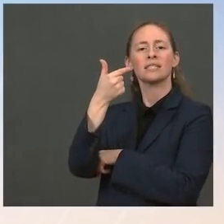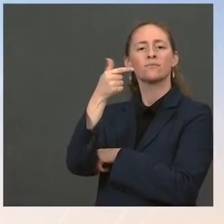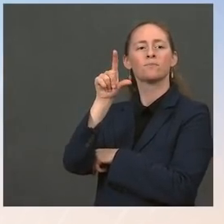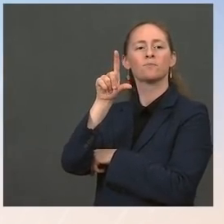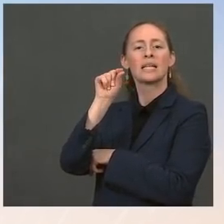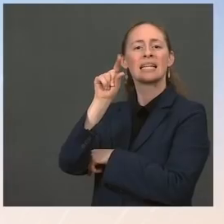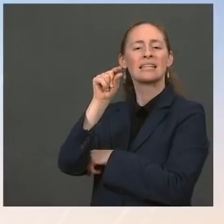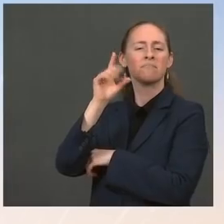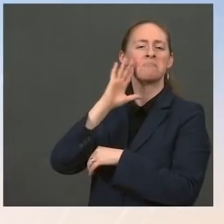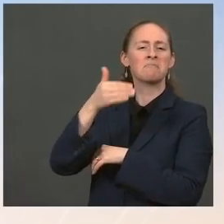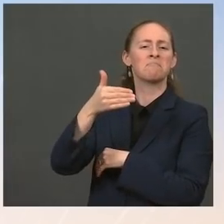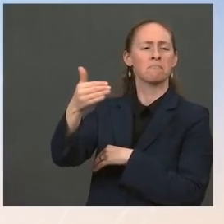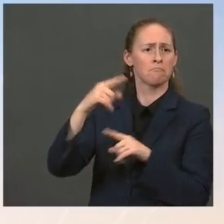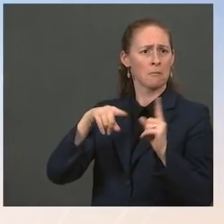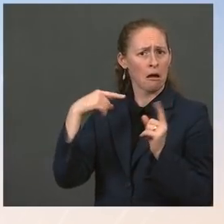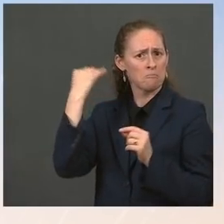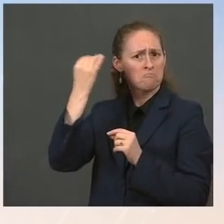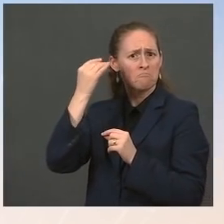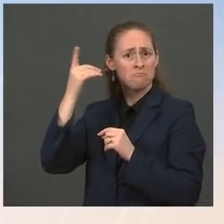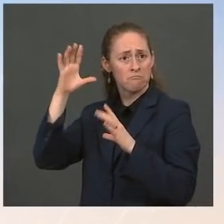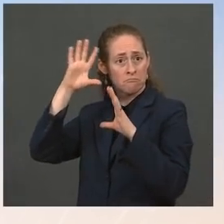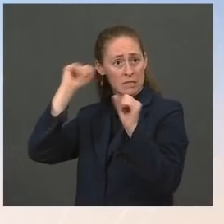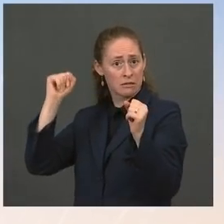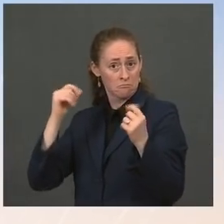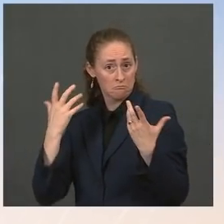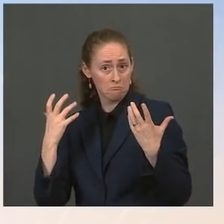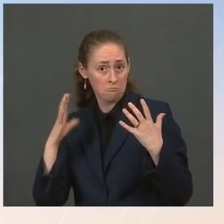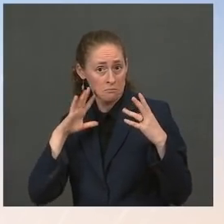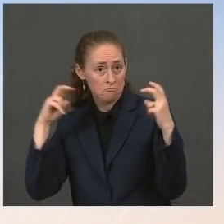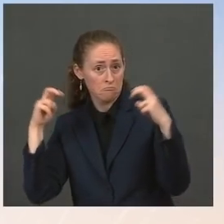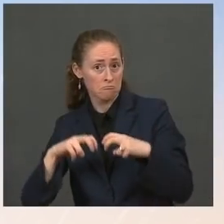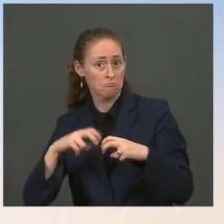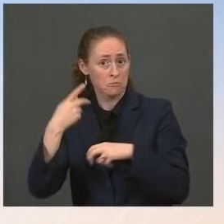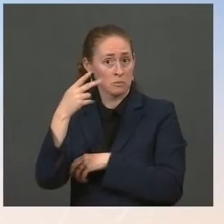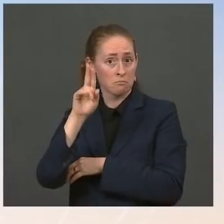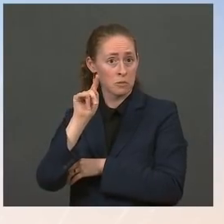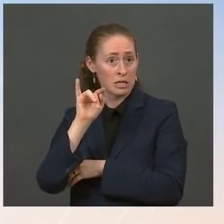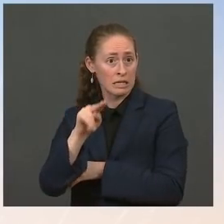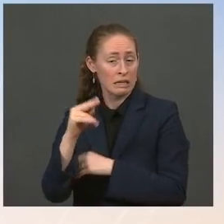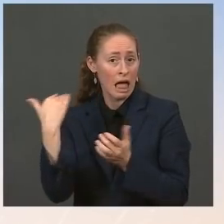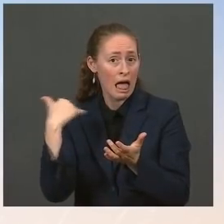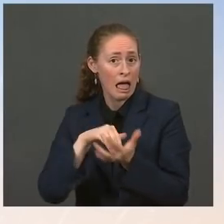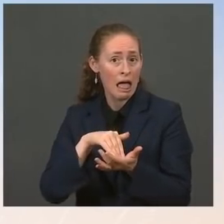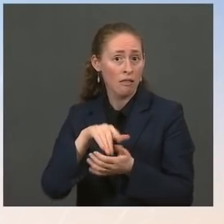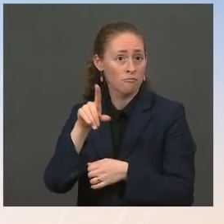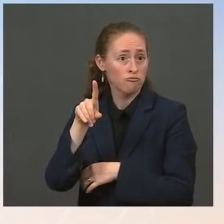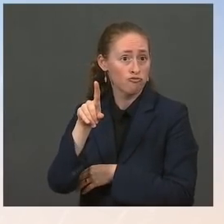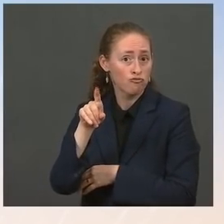to meeting with Putin again at the G20. And does he feel like his last meeting with Putin was effective?